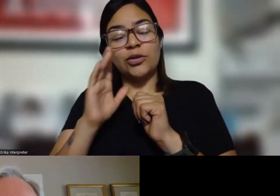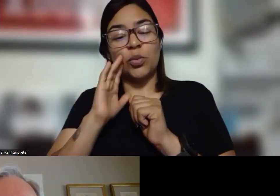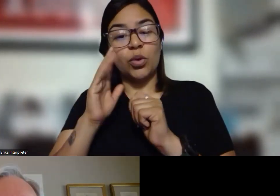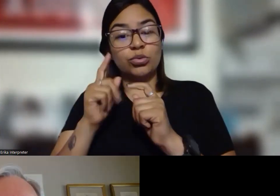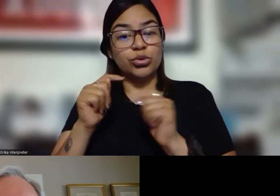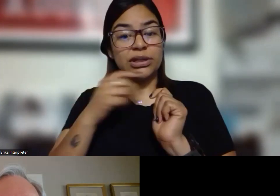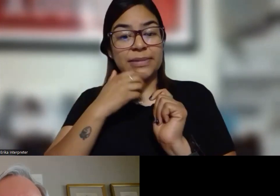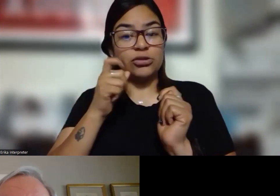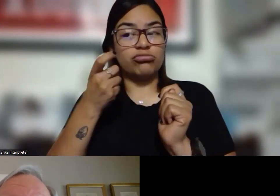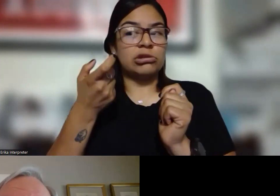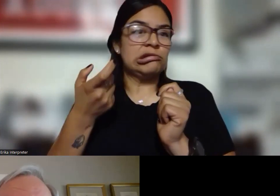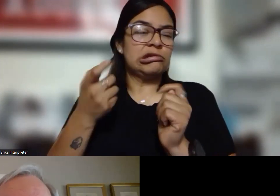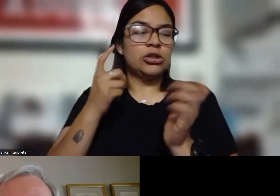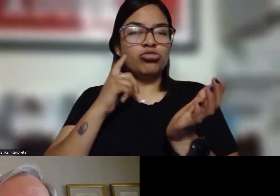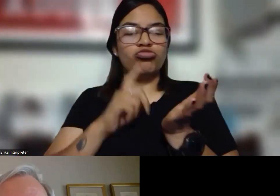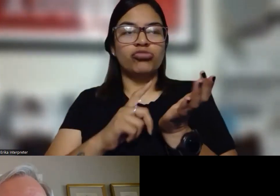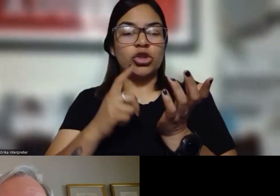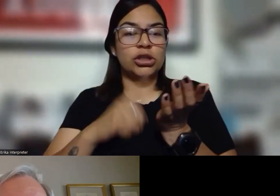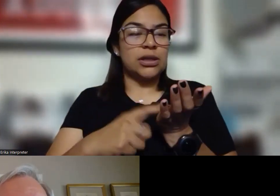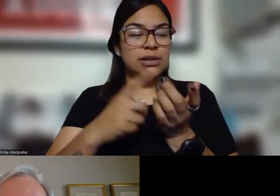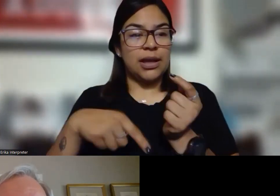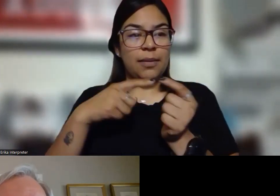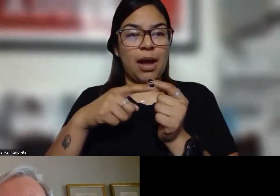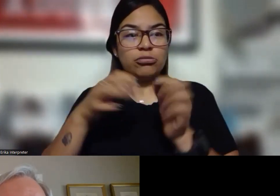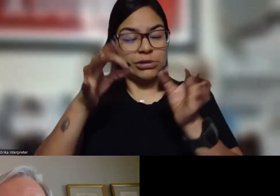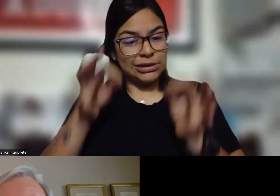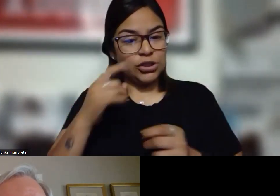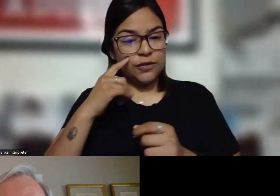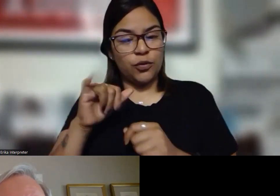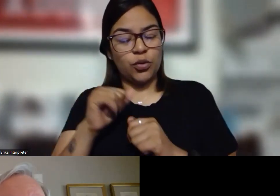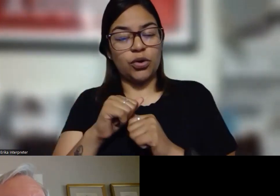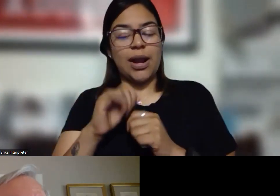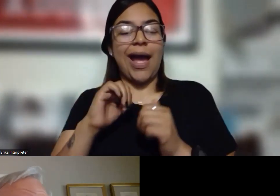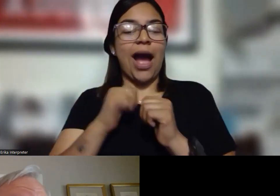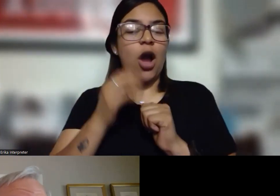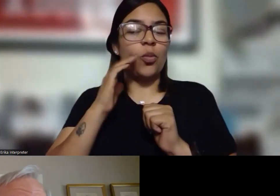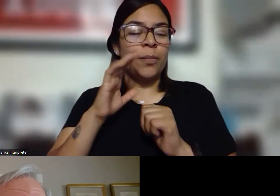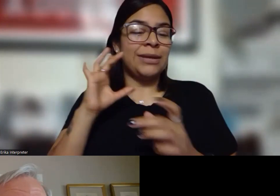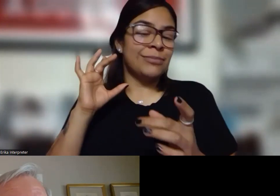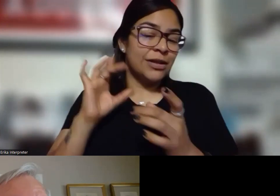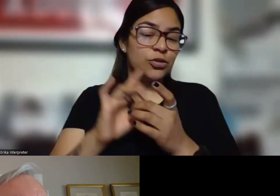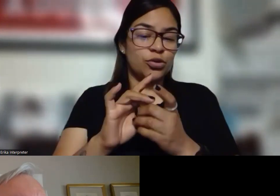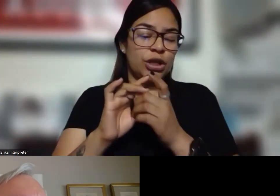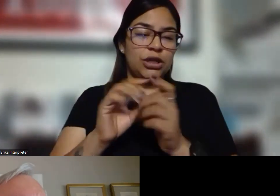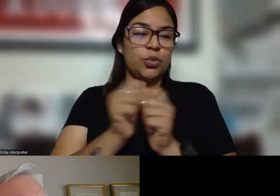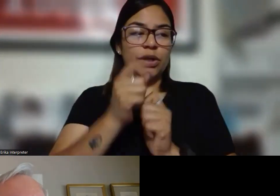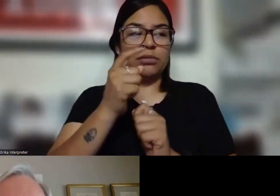some decisions about our Direction forward as as an association uh within the next month and then